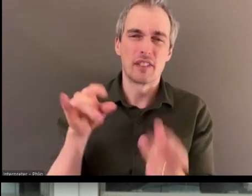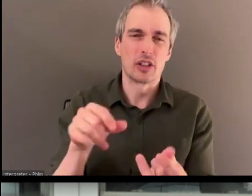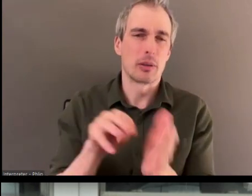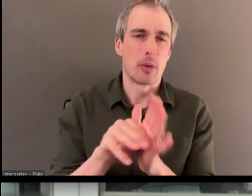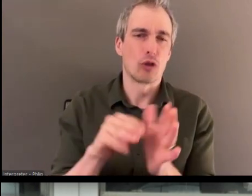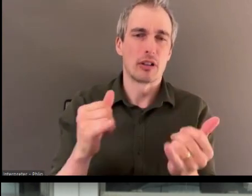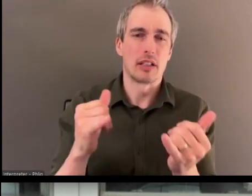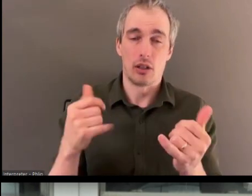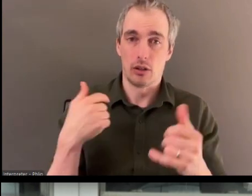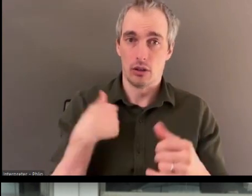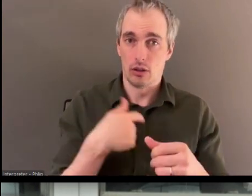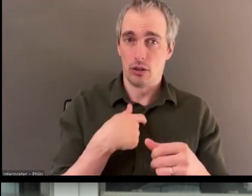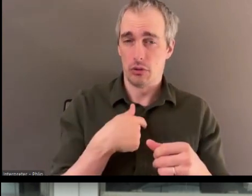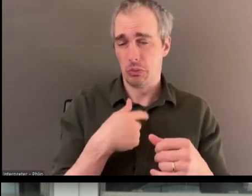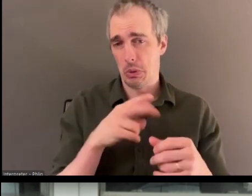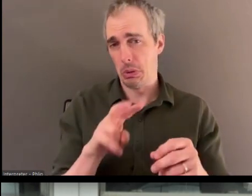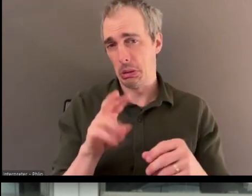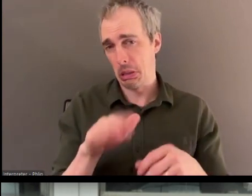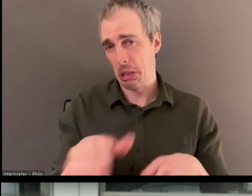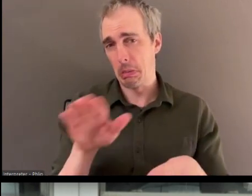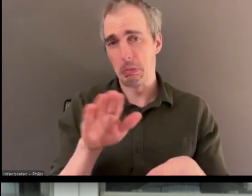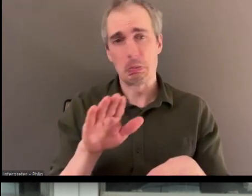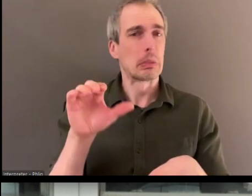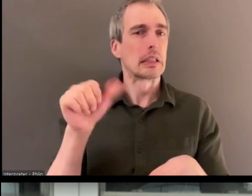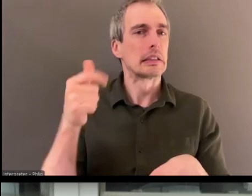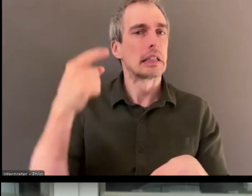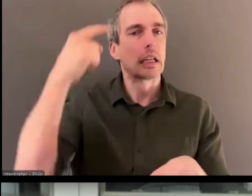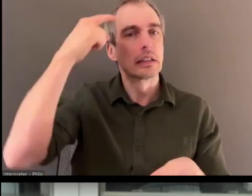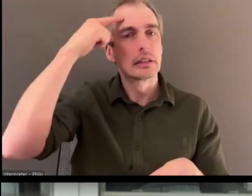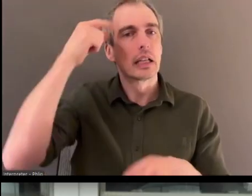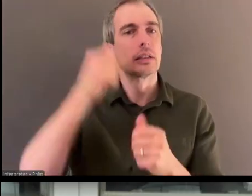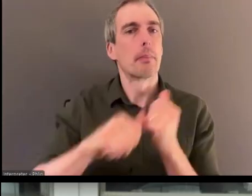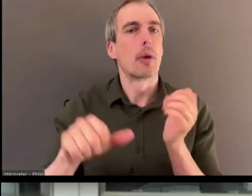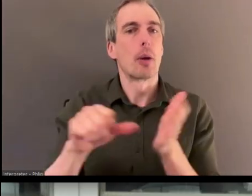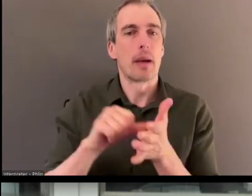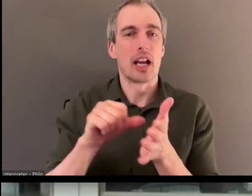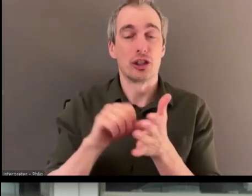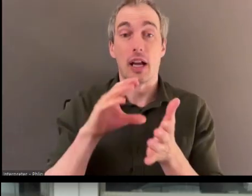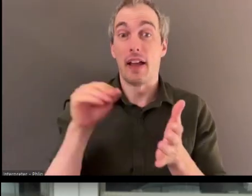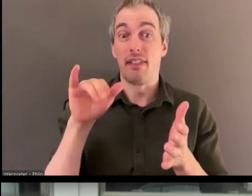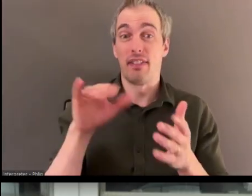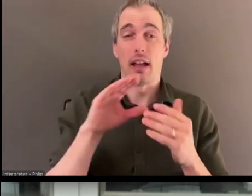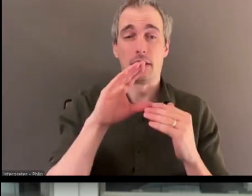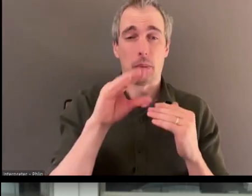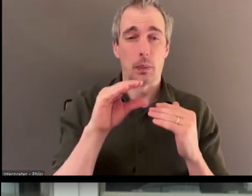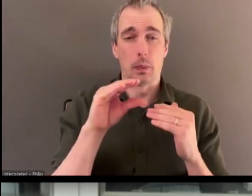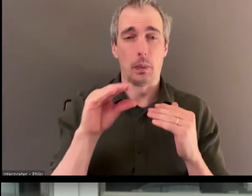This is actually actively going down. As Dylan was just telling me about another model that came out today.